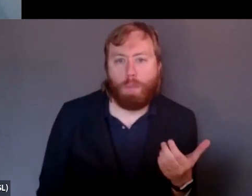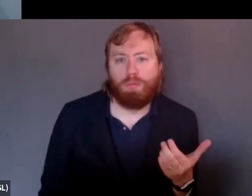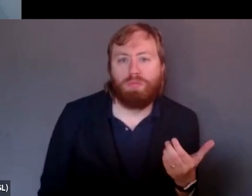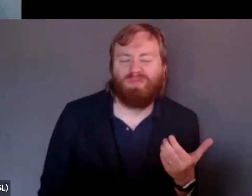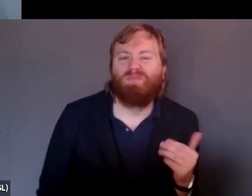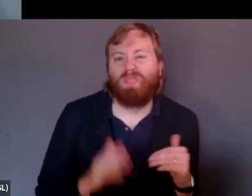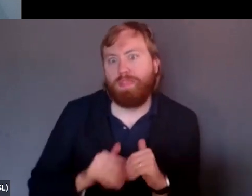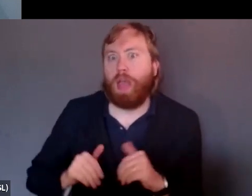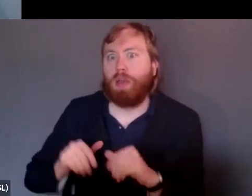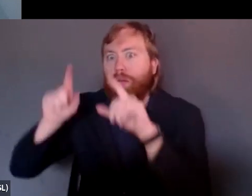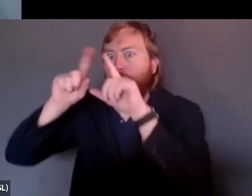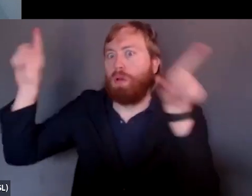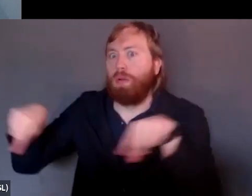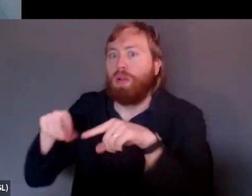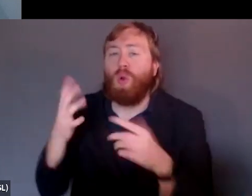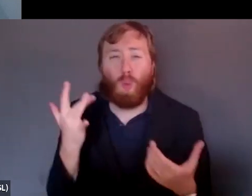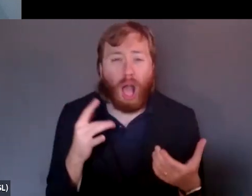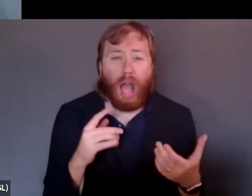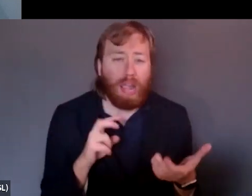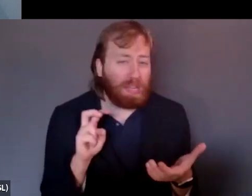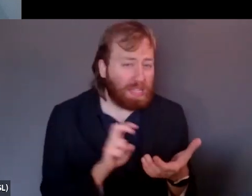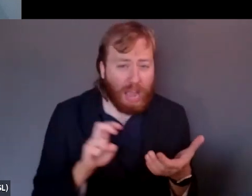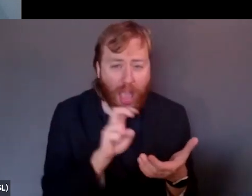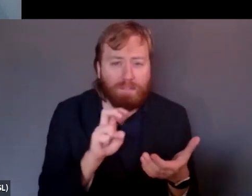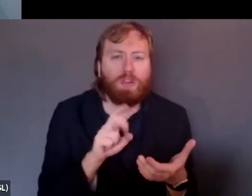because the navigations are so different or appear so differently